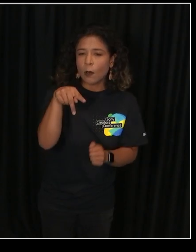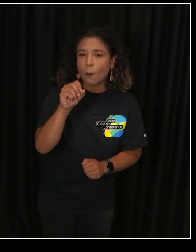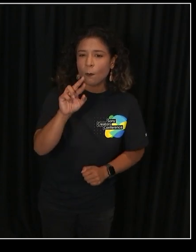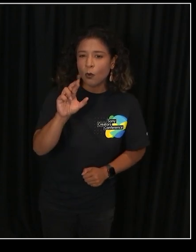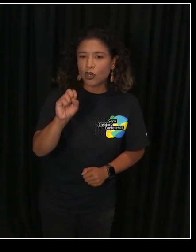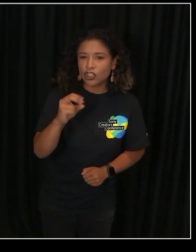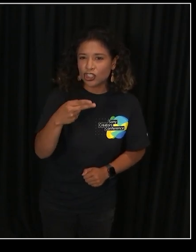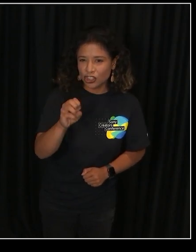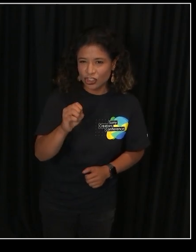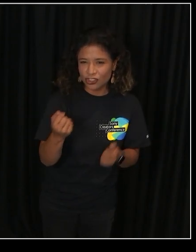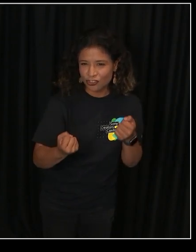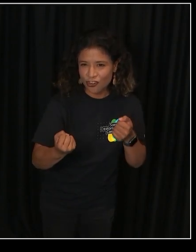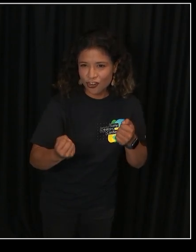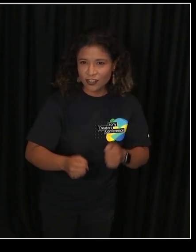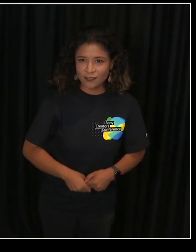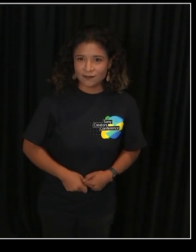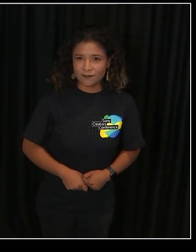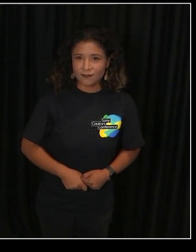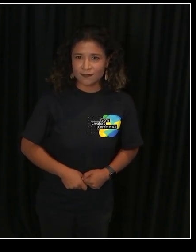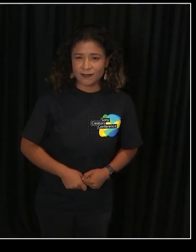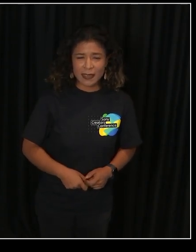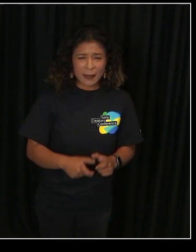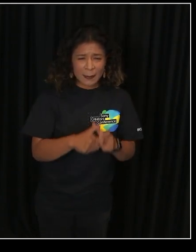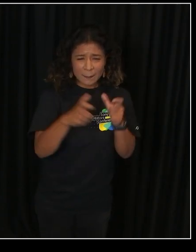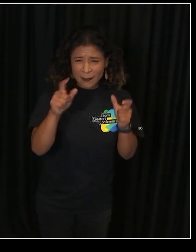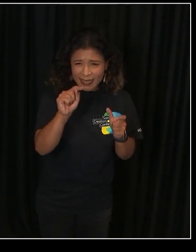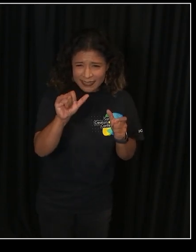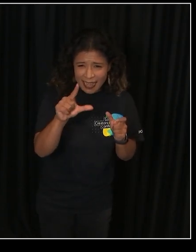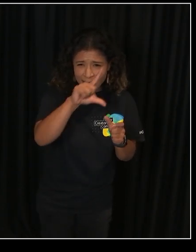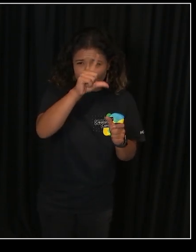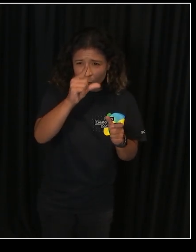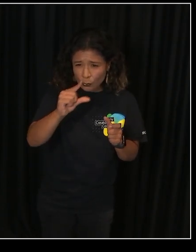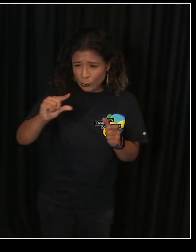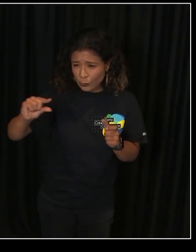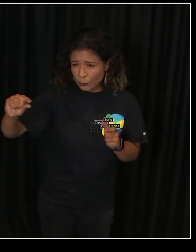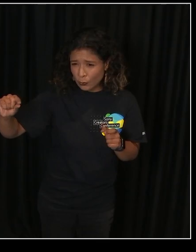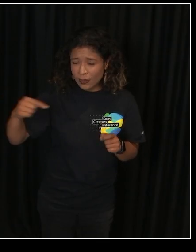And so, you know, it's a pretty long tail. There's mediocre players like me who are way out in the twenties,